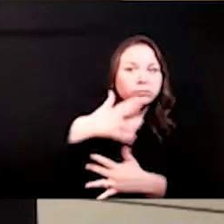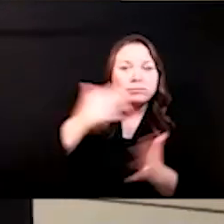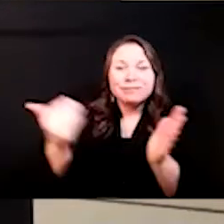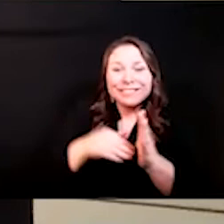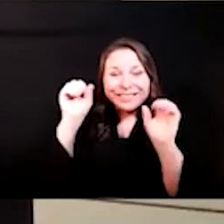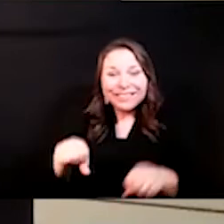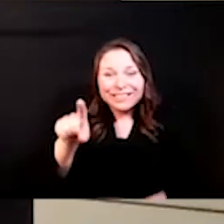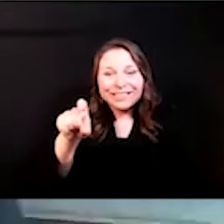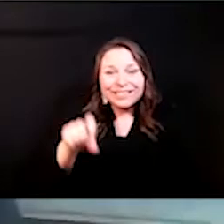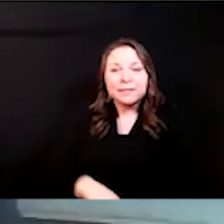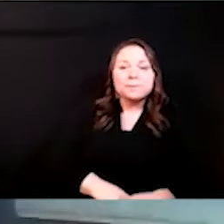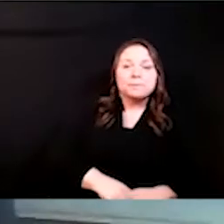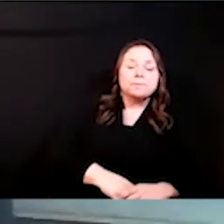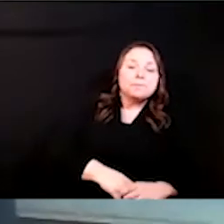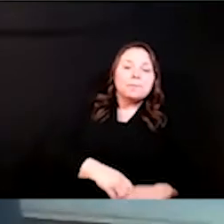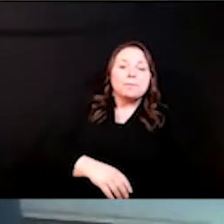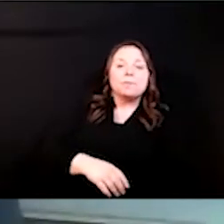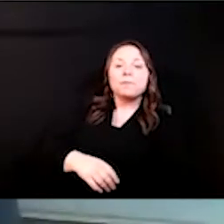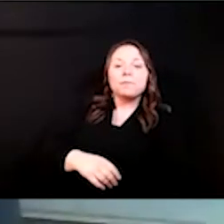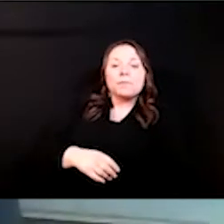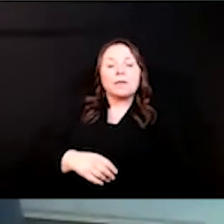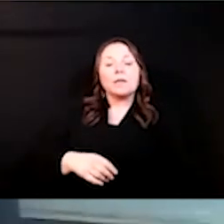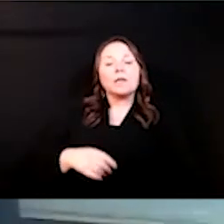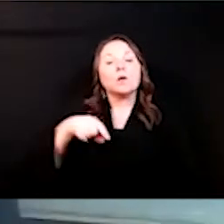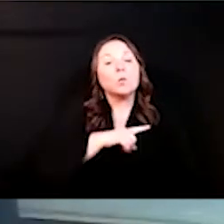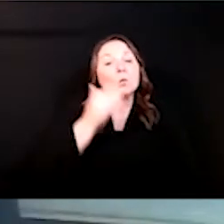VACCINATED? » YES. SO WE KNOW THE VACCINES